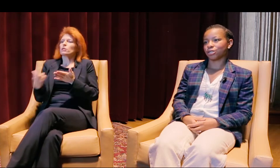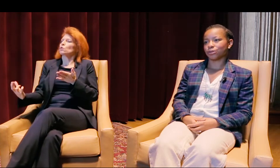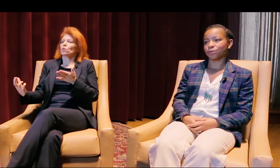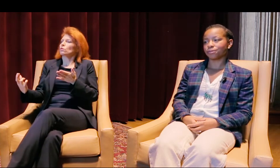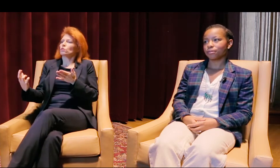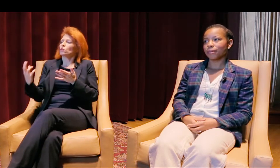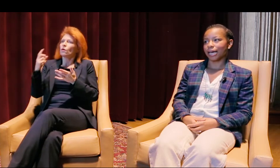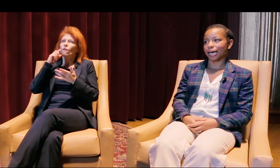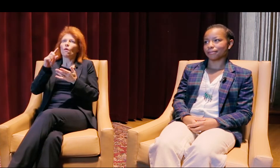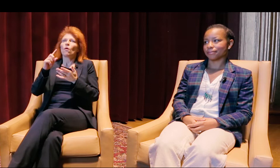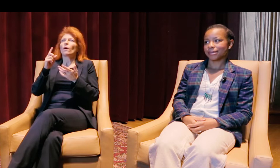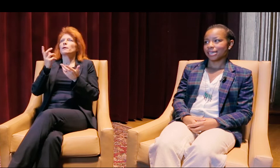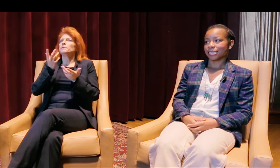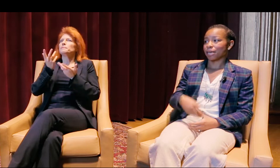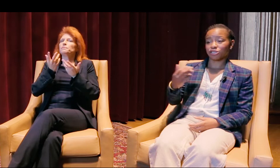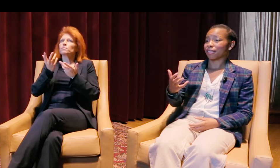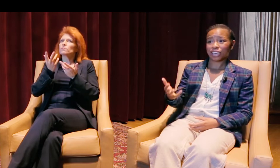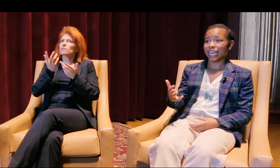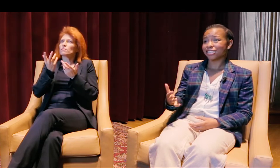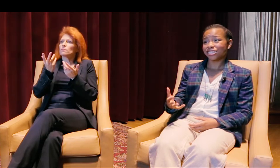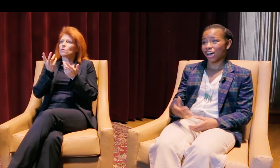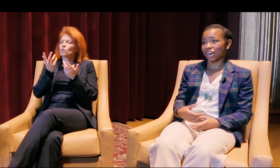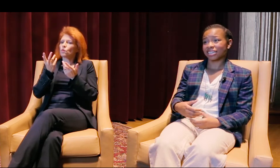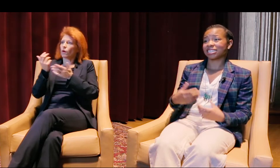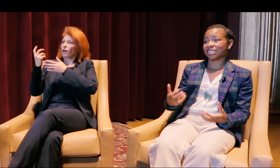to make sure that their kids are succeeding in school,